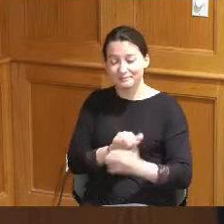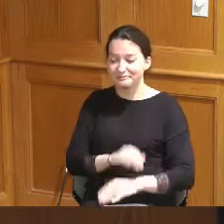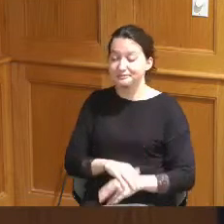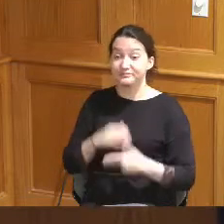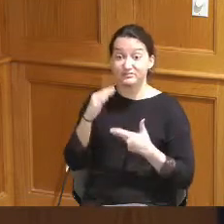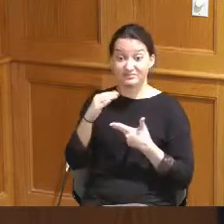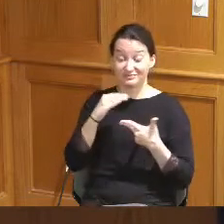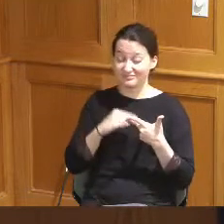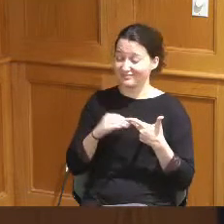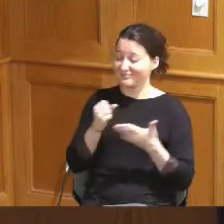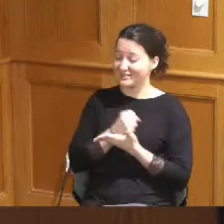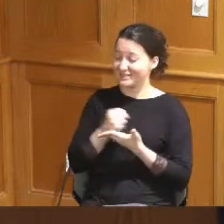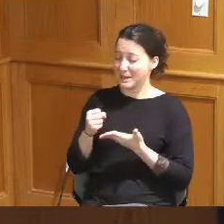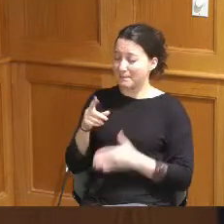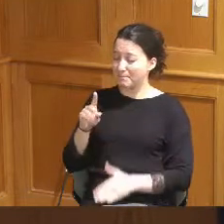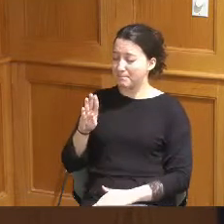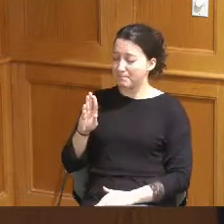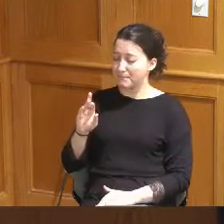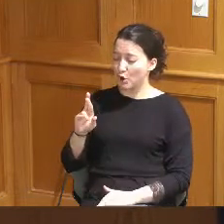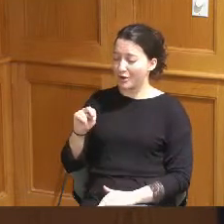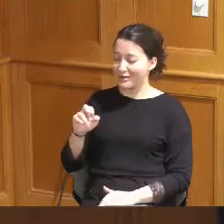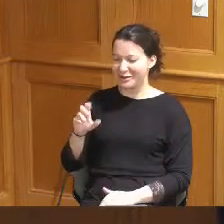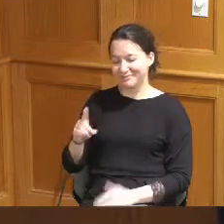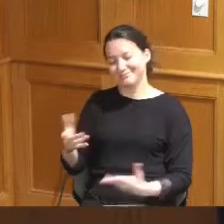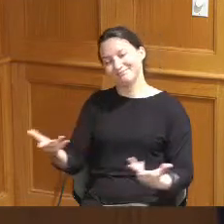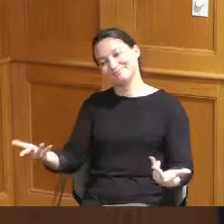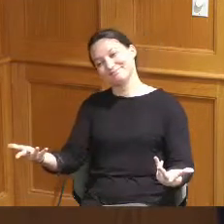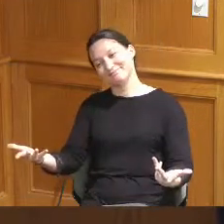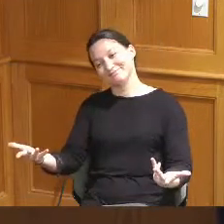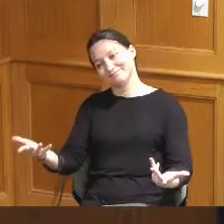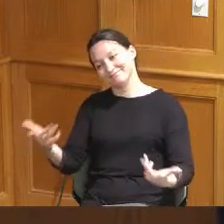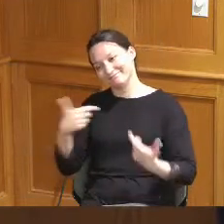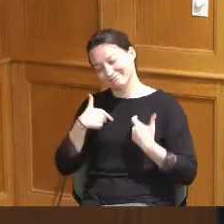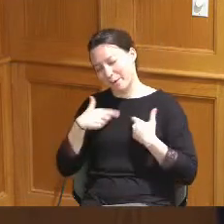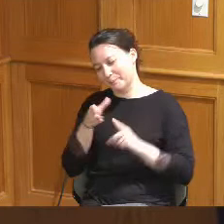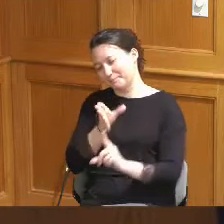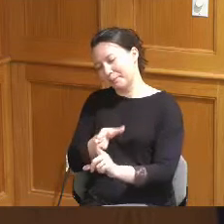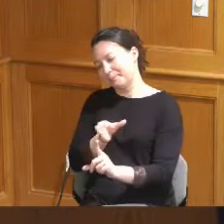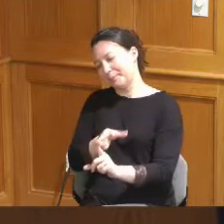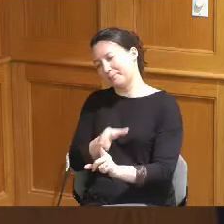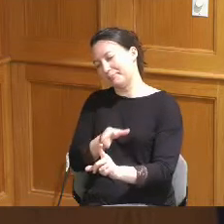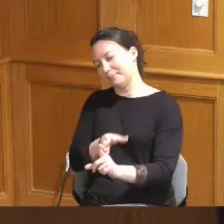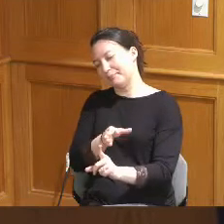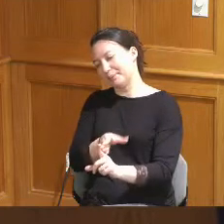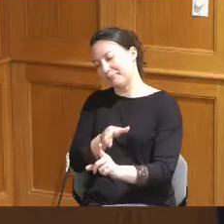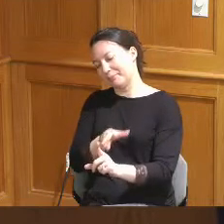then to St. Bernard what can I say I'm in St. Bernard all the time you take a lot of my money